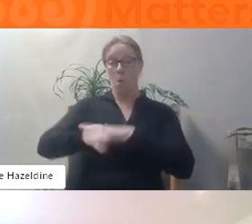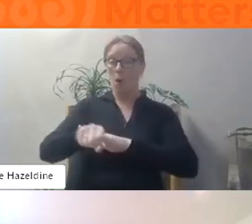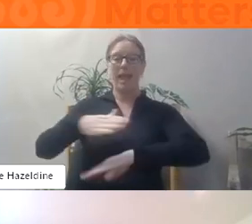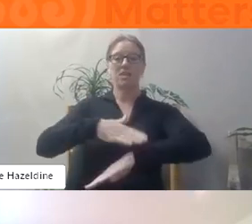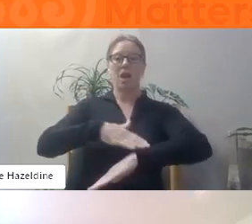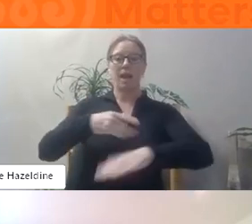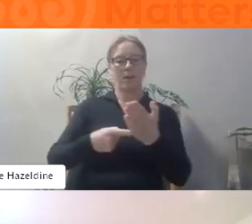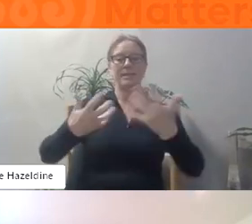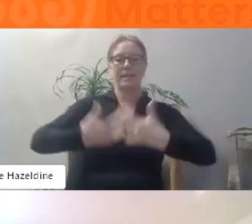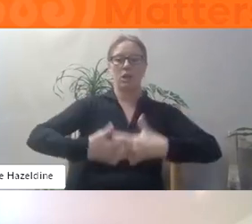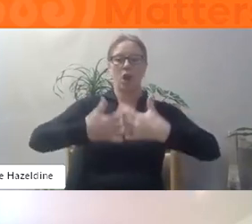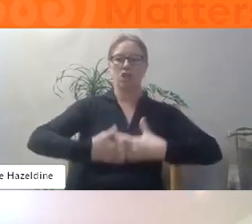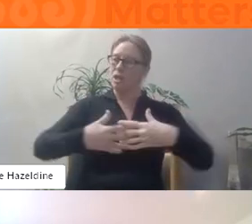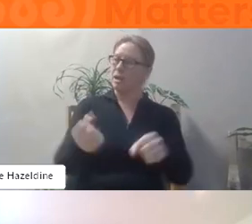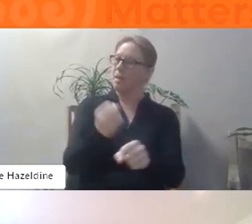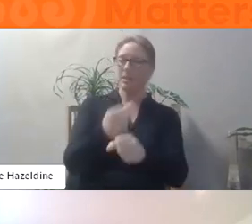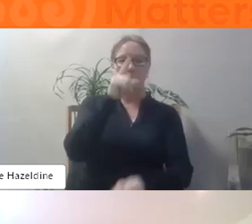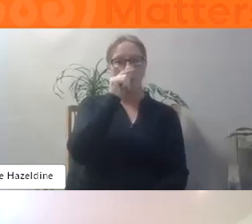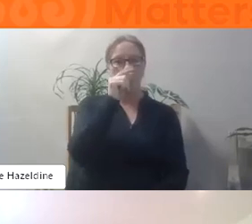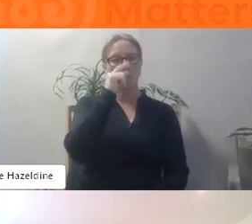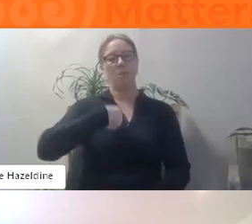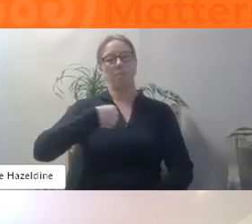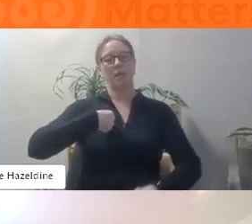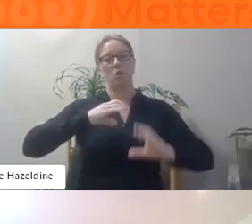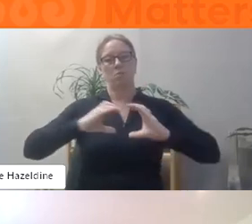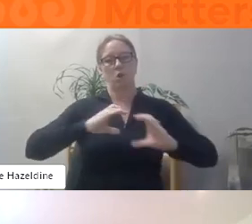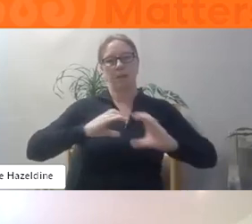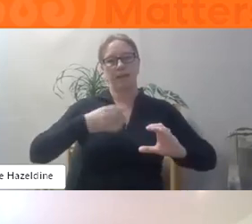has made it possible for me to communicate and participate in